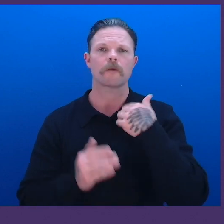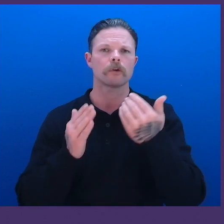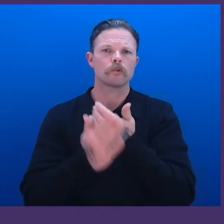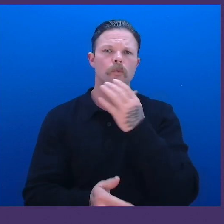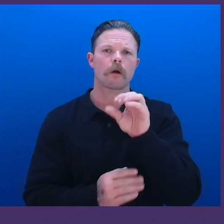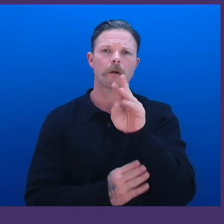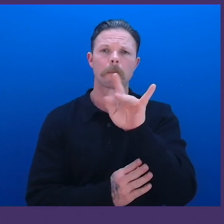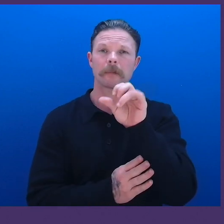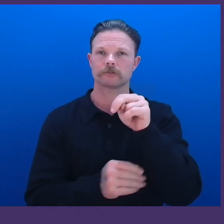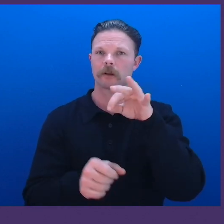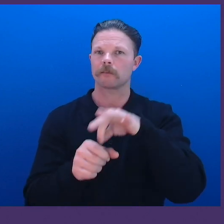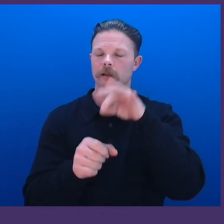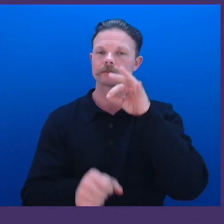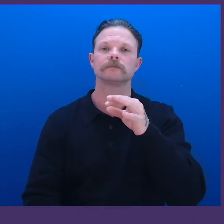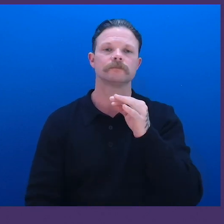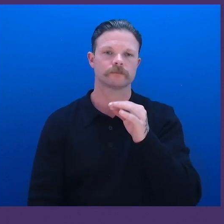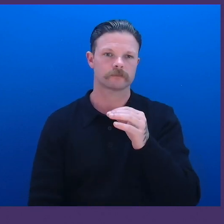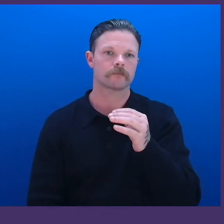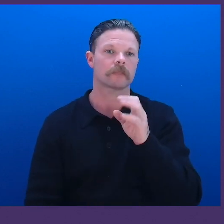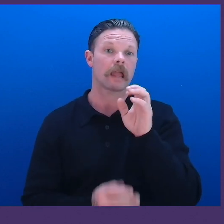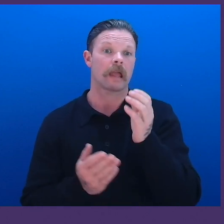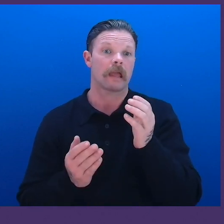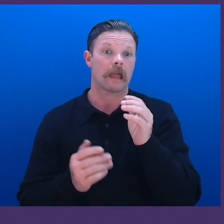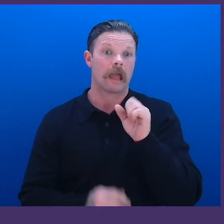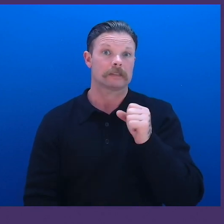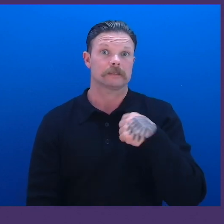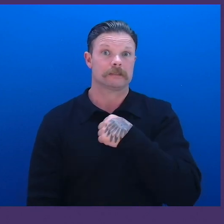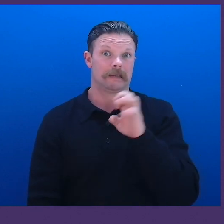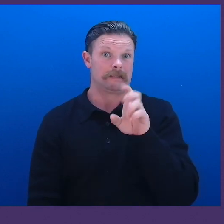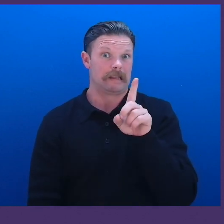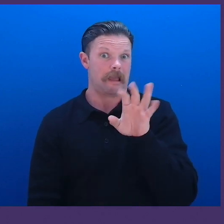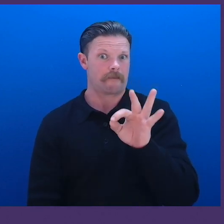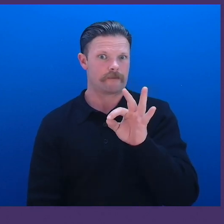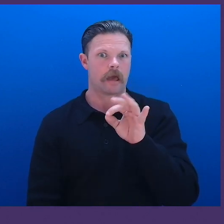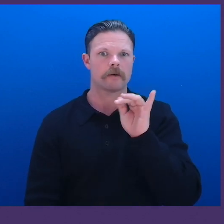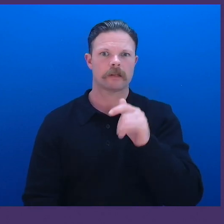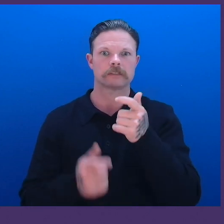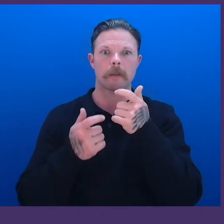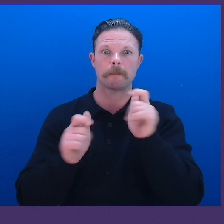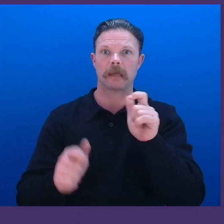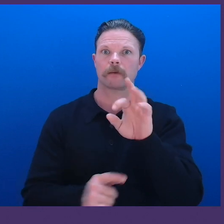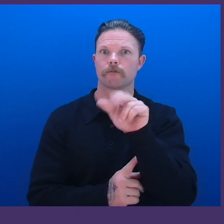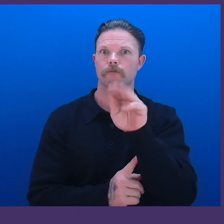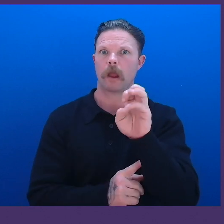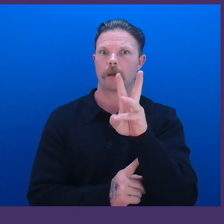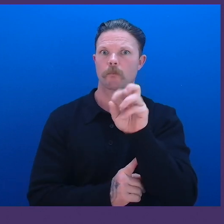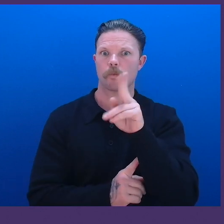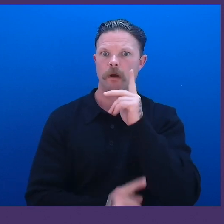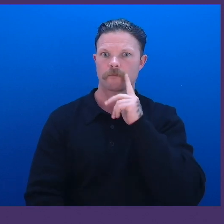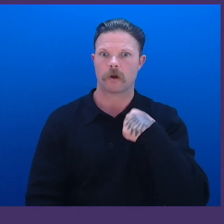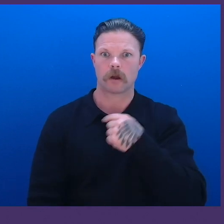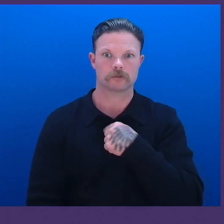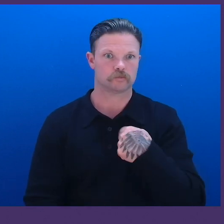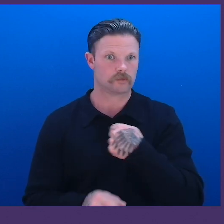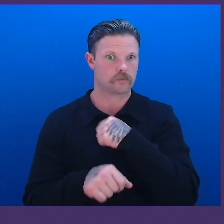And we, as EDF, that's one of the big frameworks in which we work. So, basically, what we can say is that we are in a transition moment.